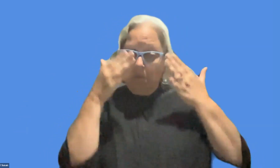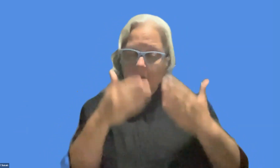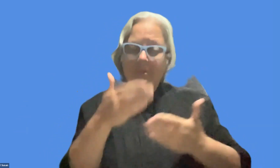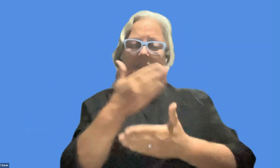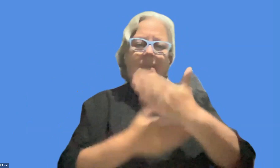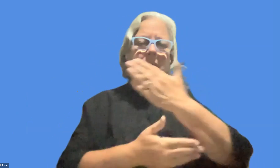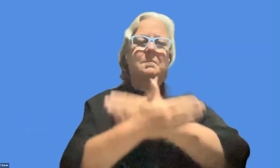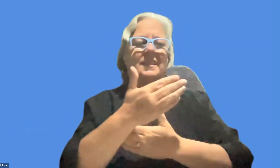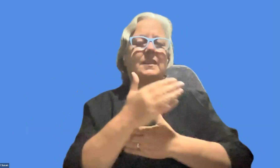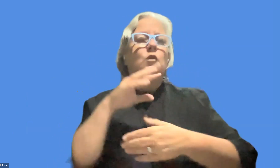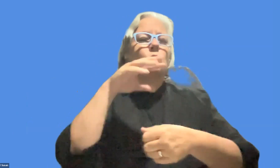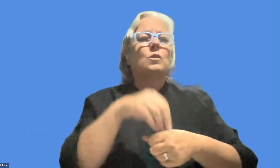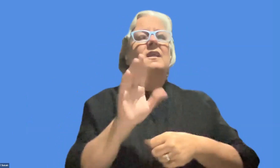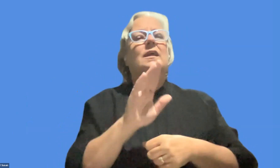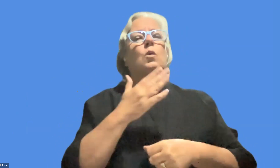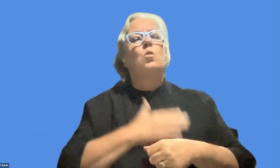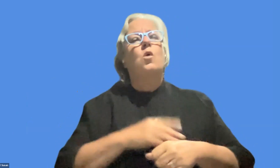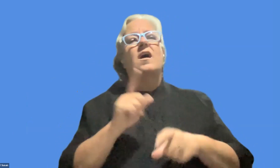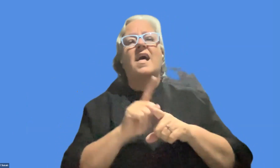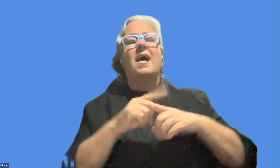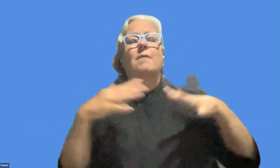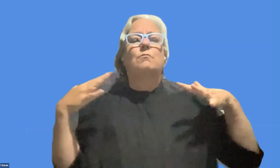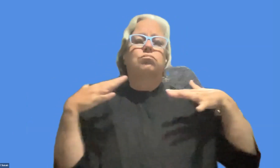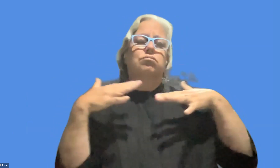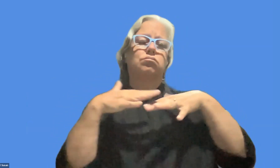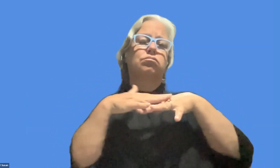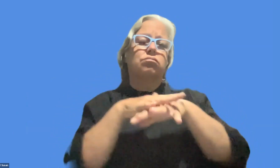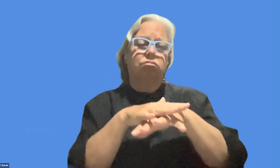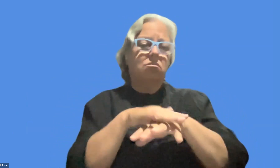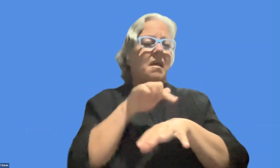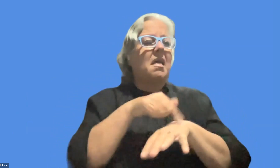opportunities that are not specifically dedicated to disability